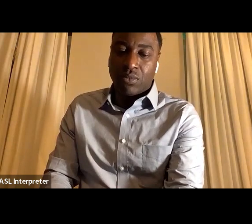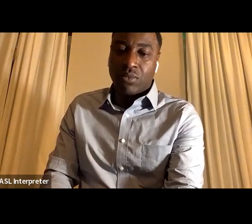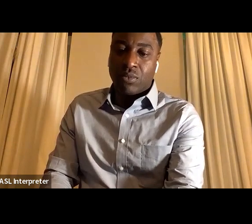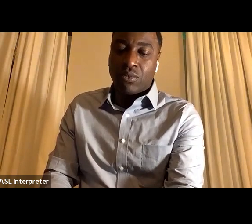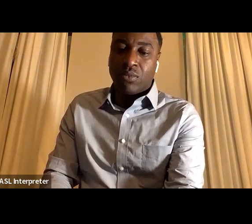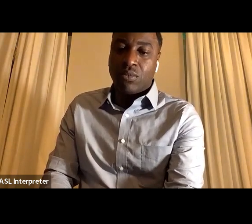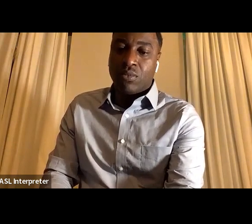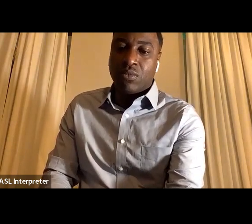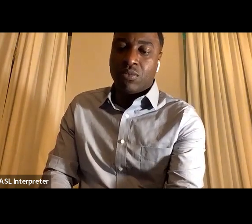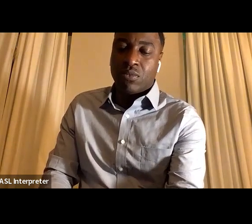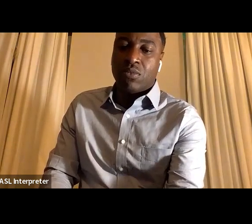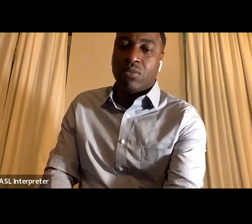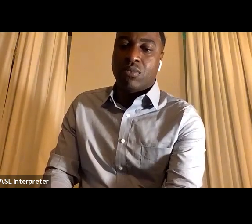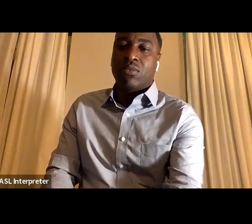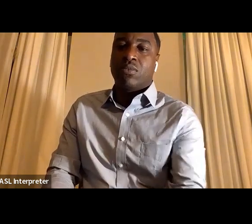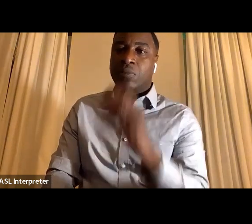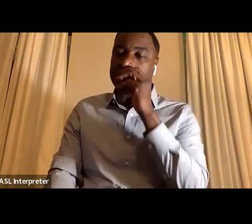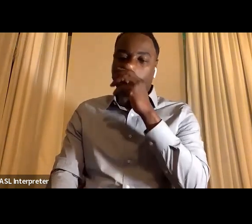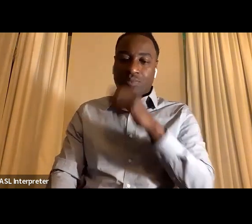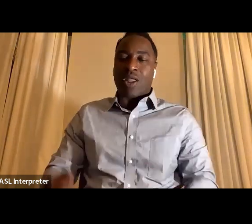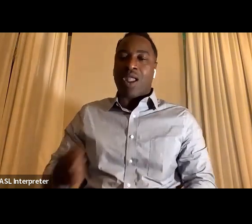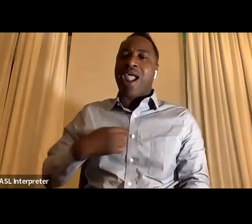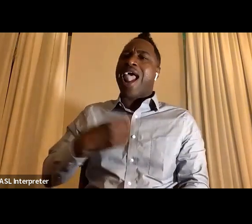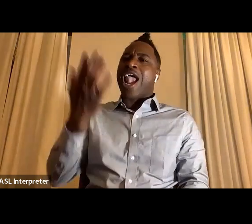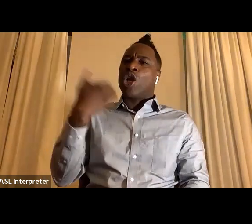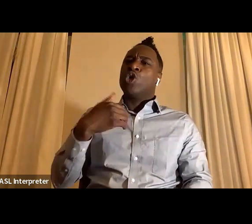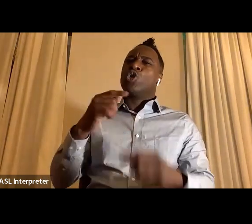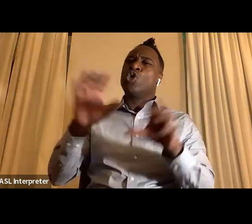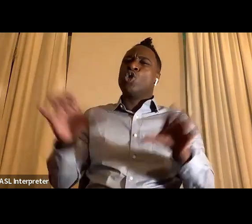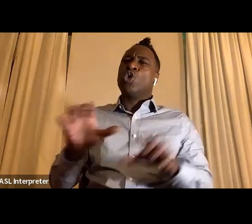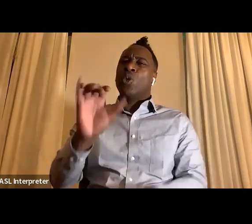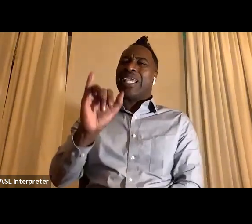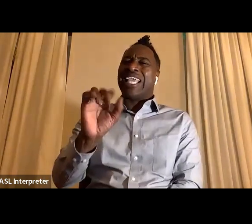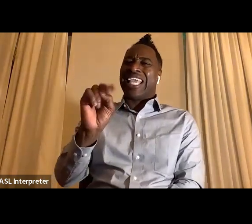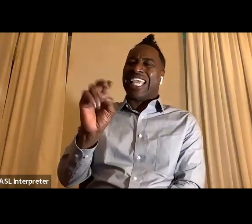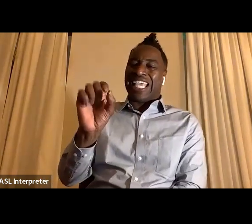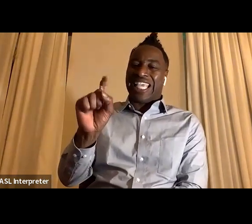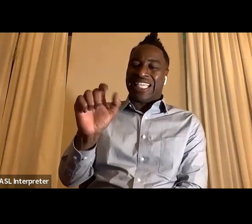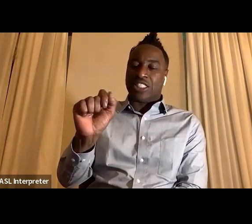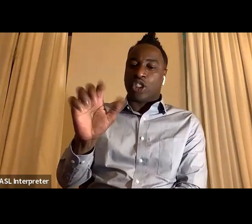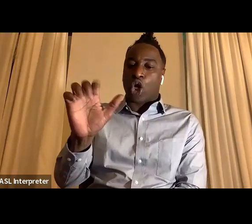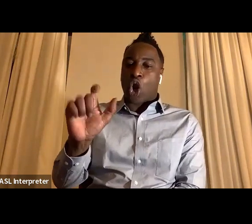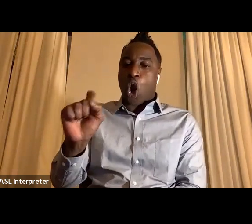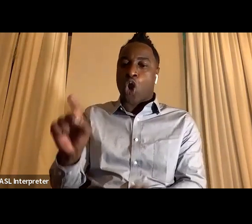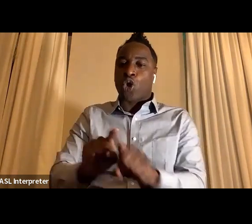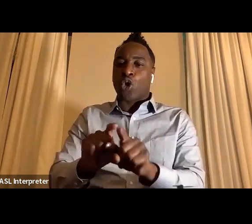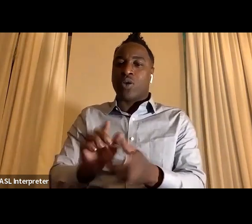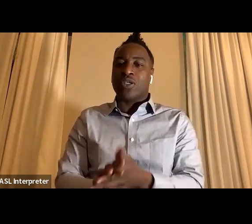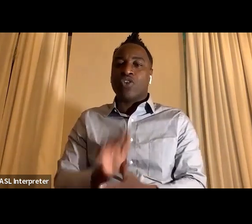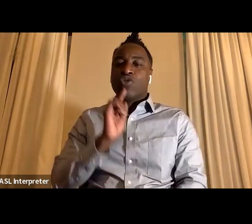And it was like, it's so interesting, like seeing like it's so crazy also where